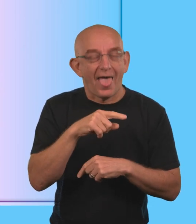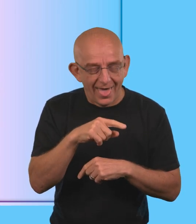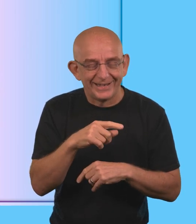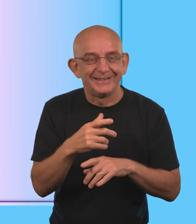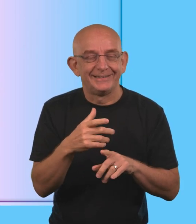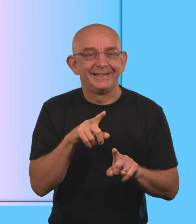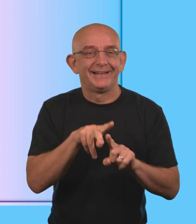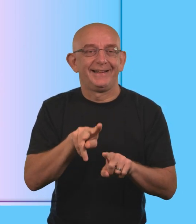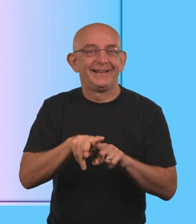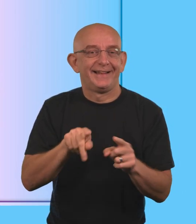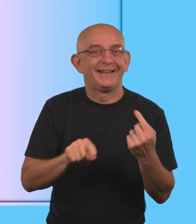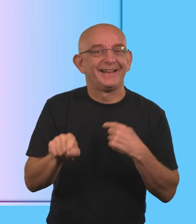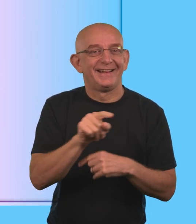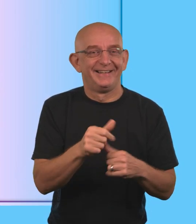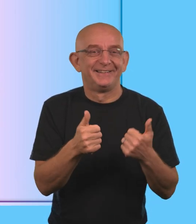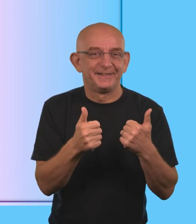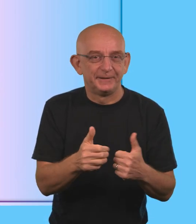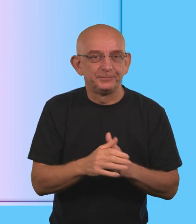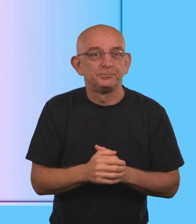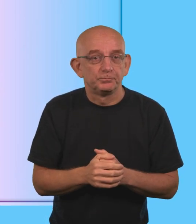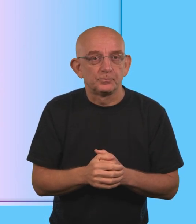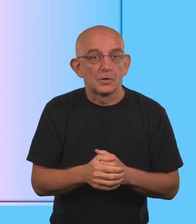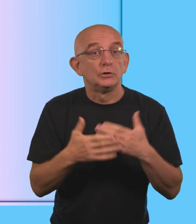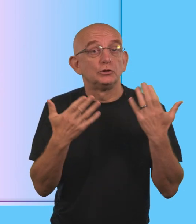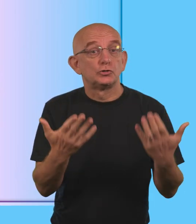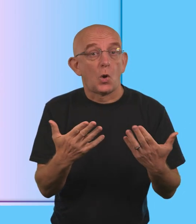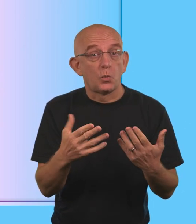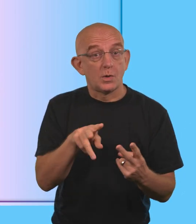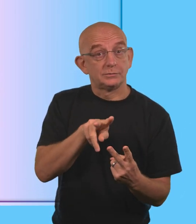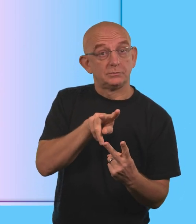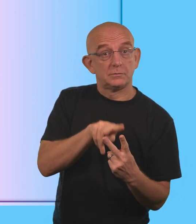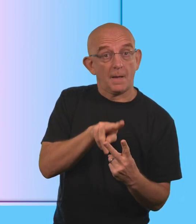Ahhhh, works every time.